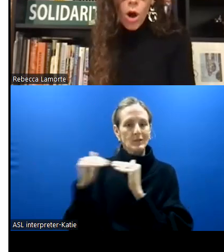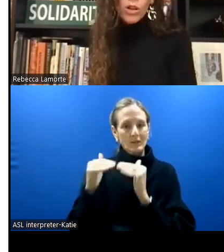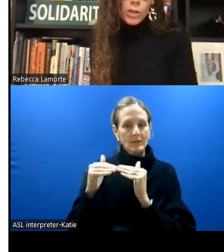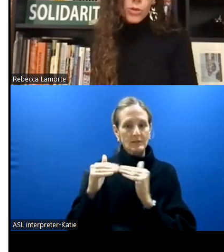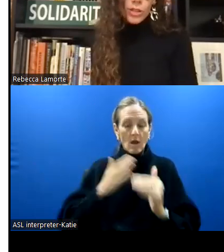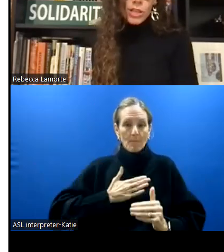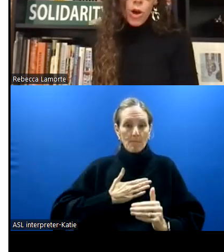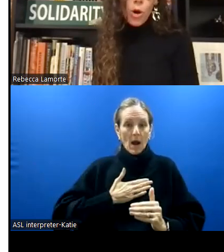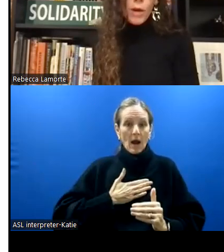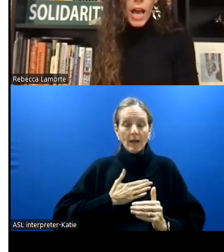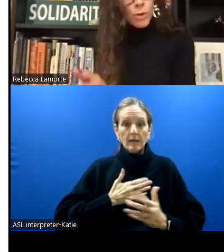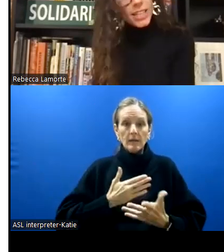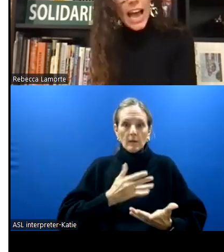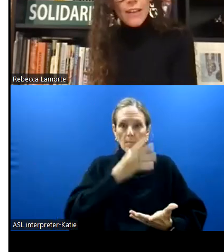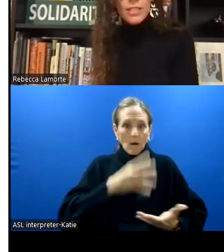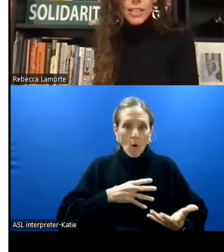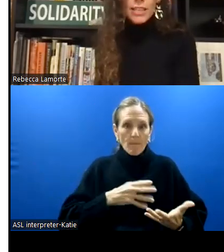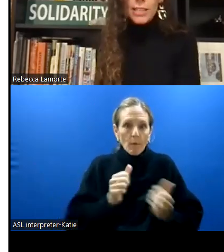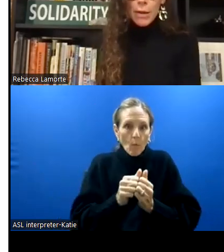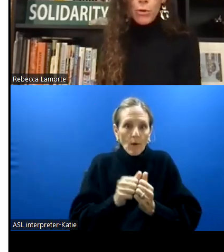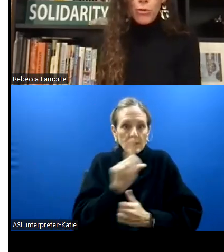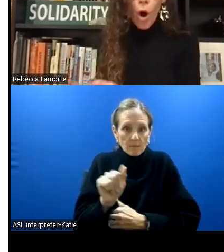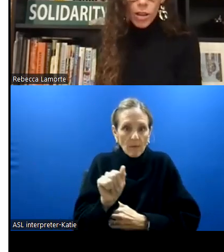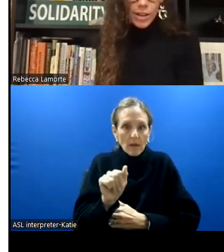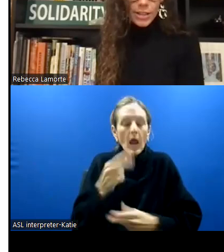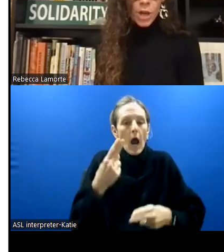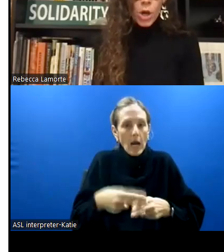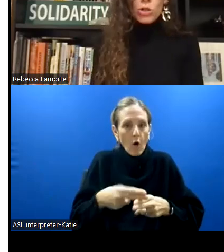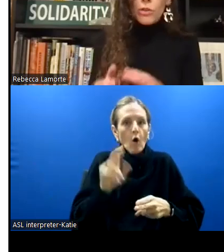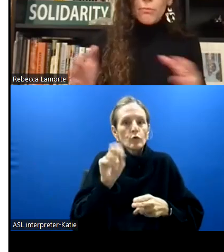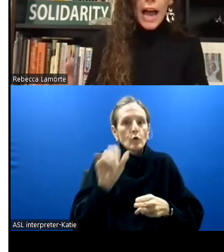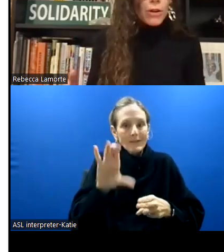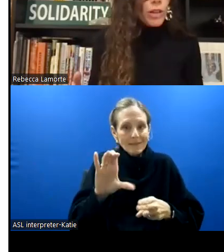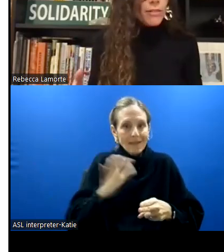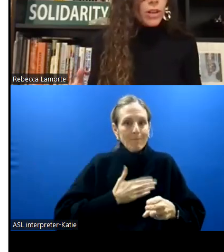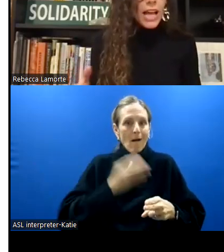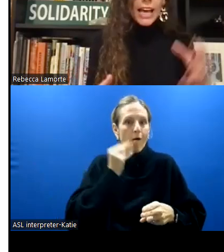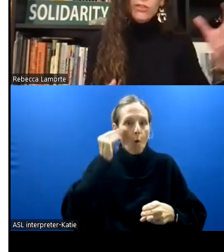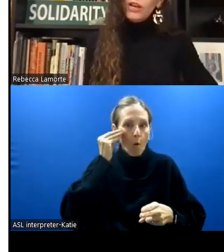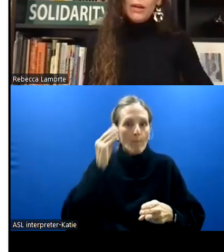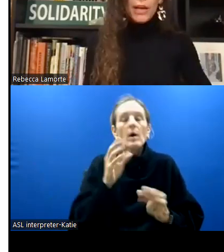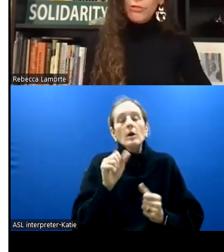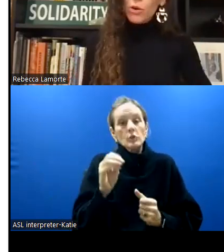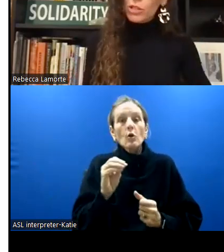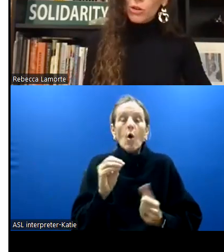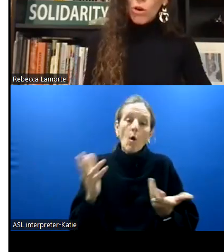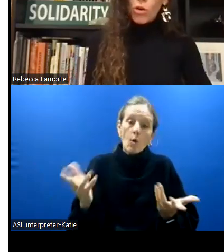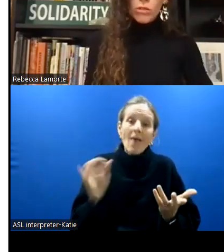calling New York City home and wanting to have a seat at the table for all of us. So at the macro level, that's your campaign focus and goal.